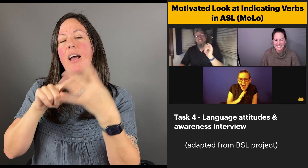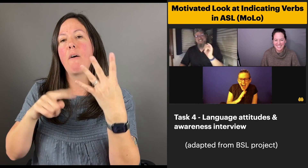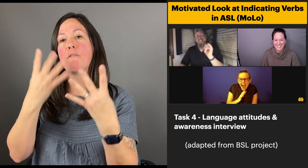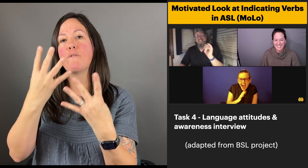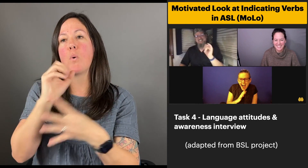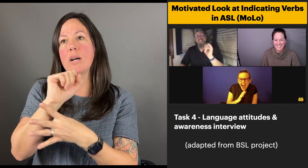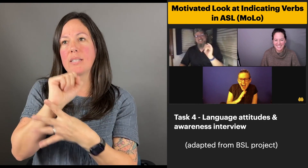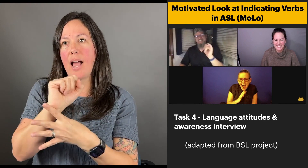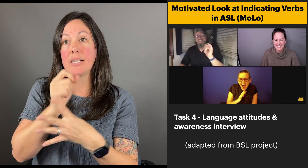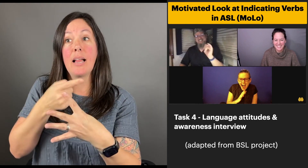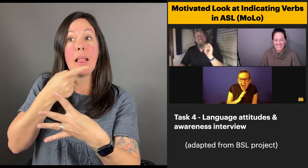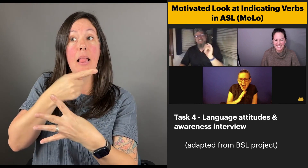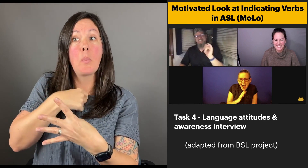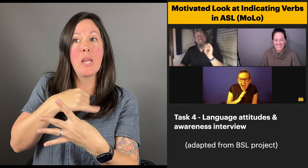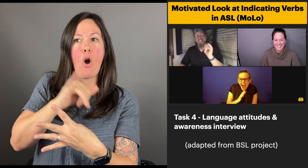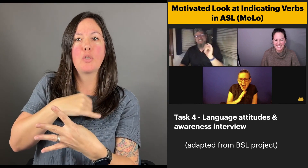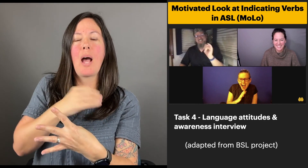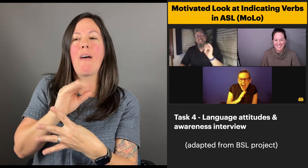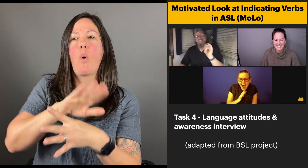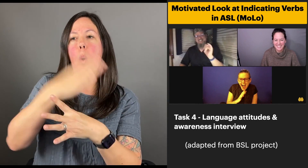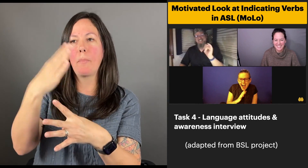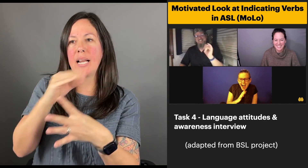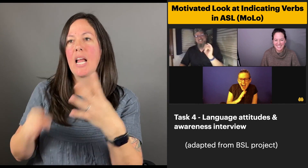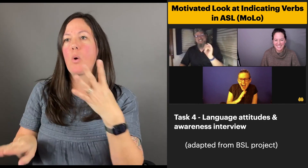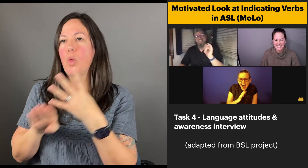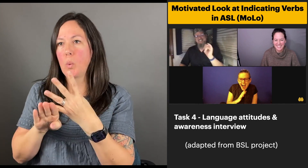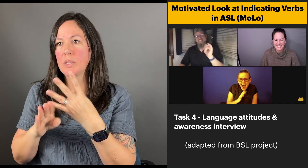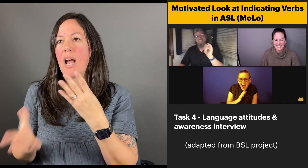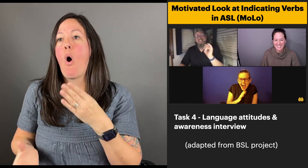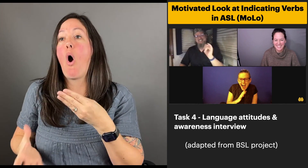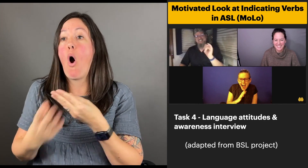ignoring it's okay hold